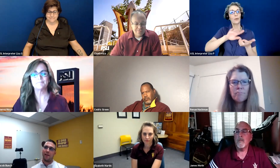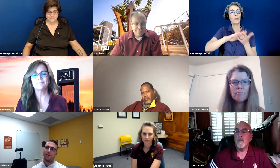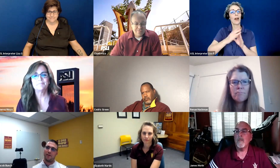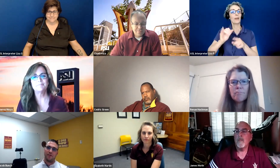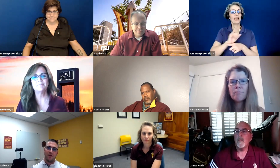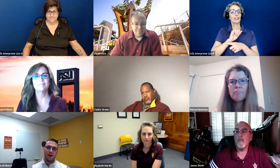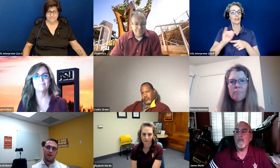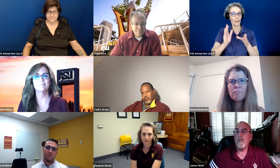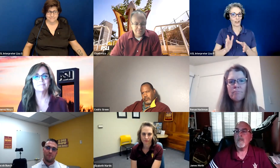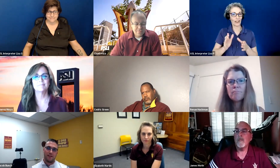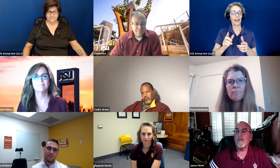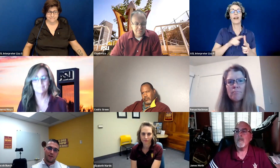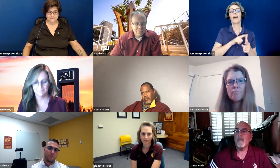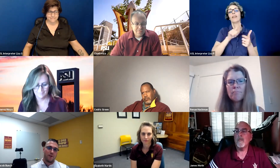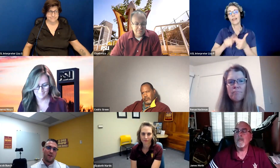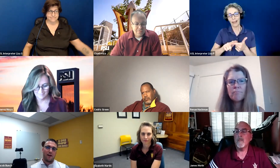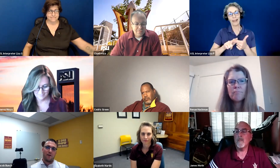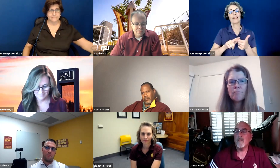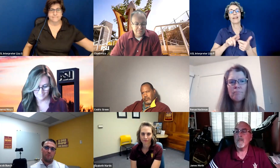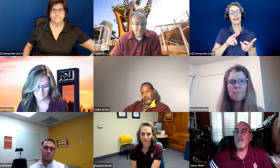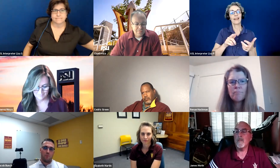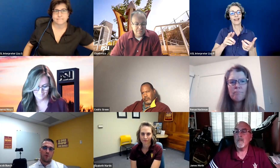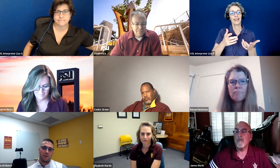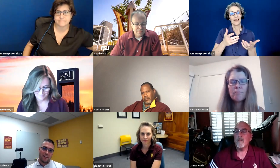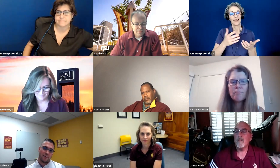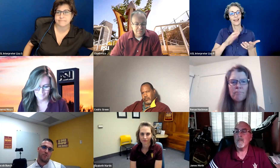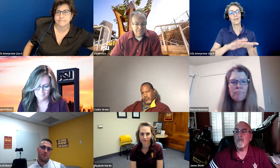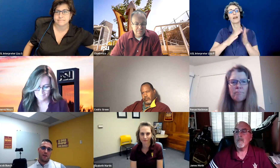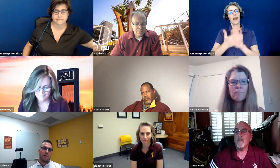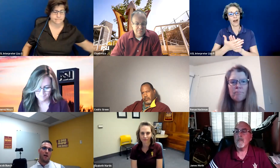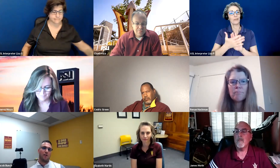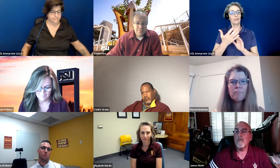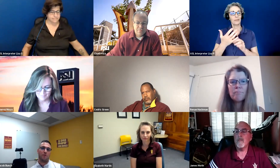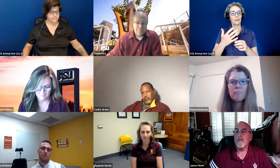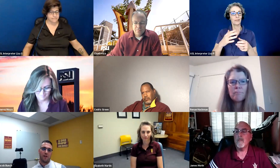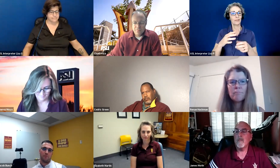And then, I ended up parlaying into a full time position here a period of year.